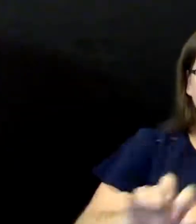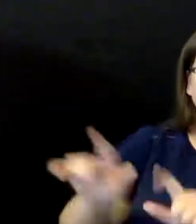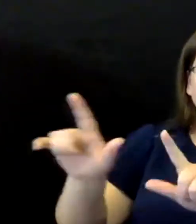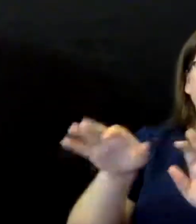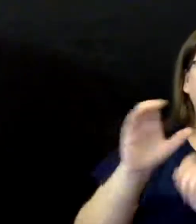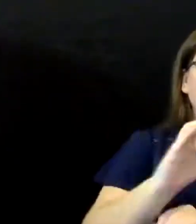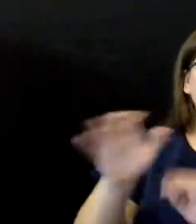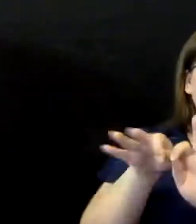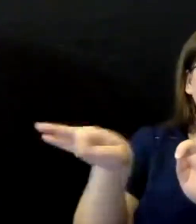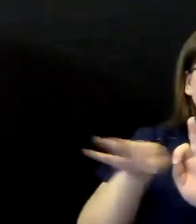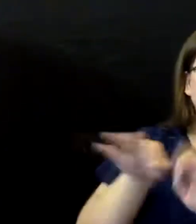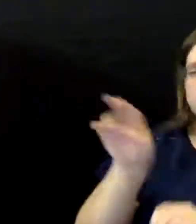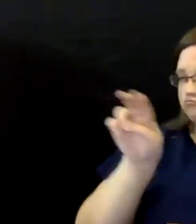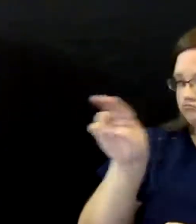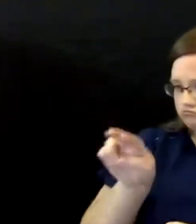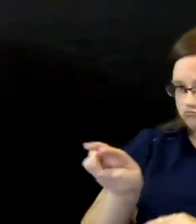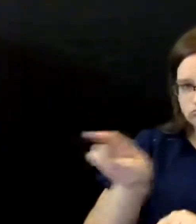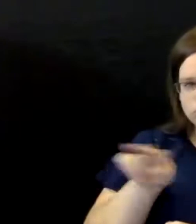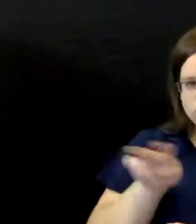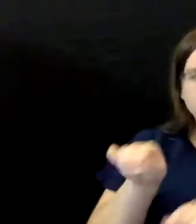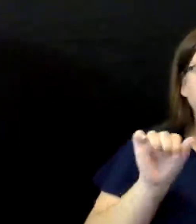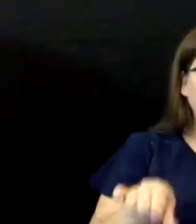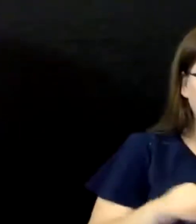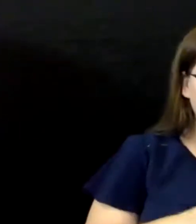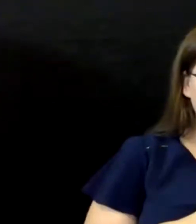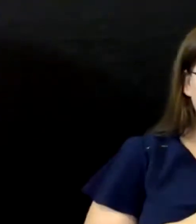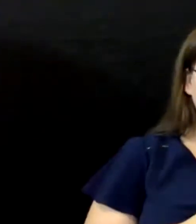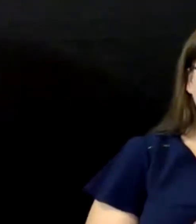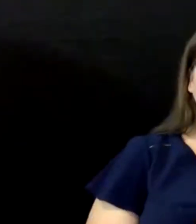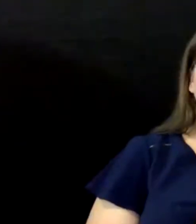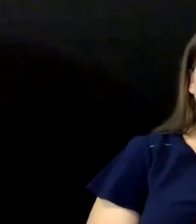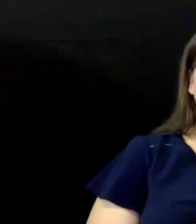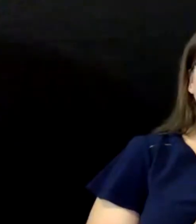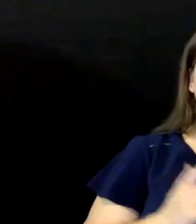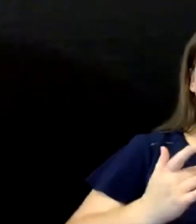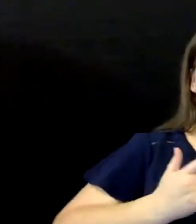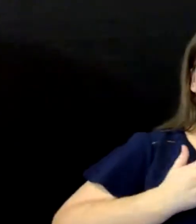So welcome. I want to give you a sense of the two speakers we've asked